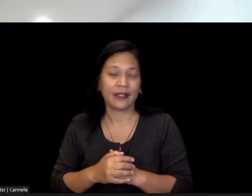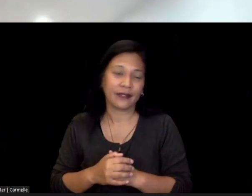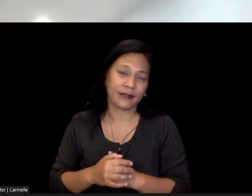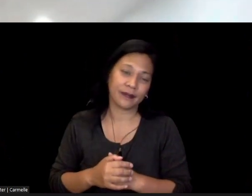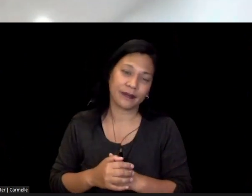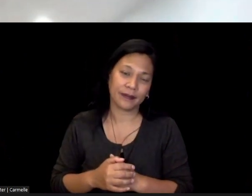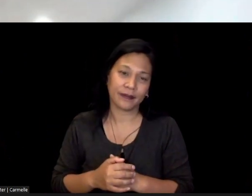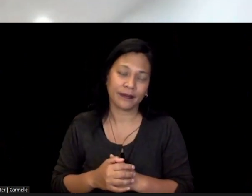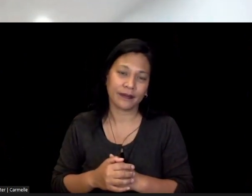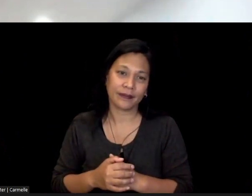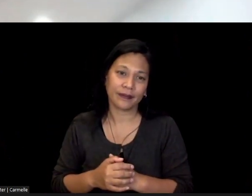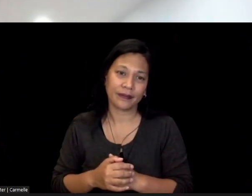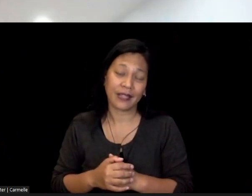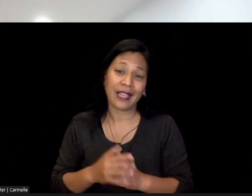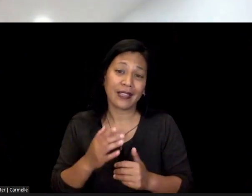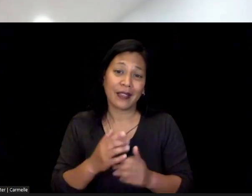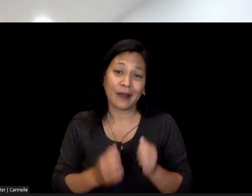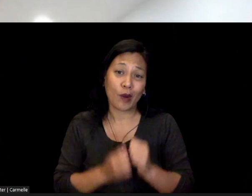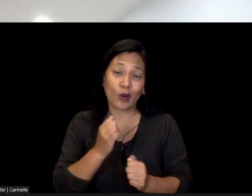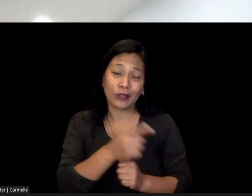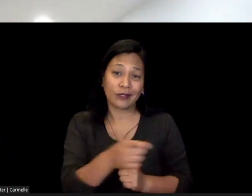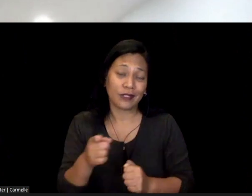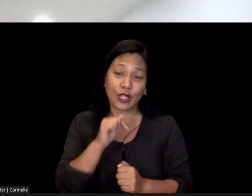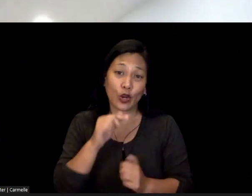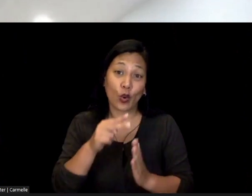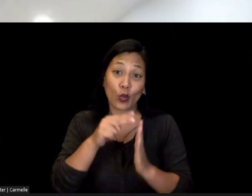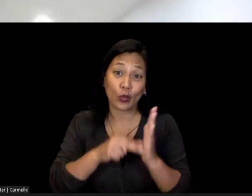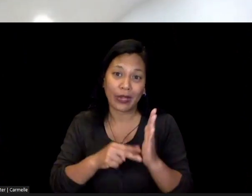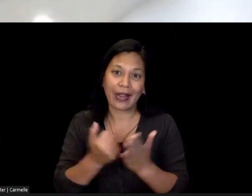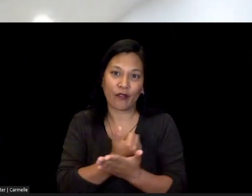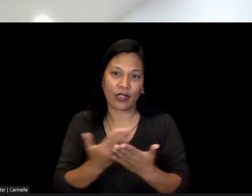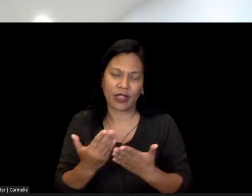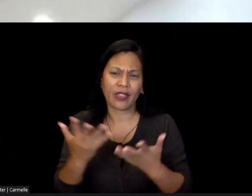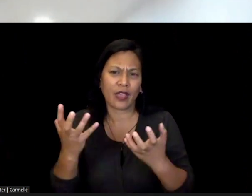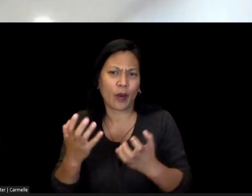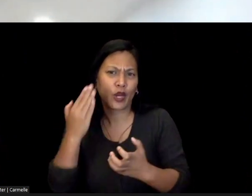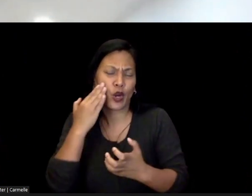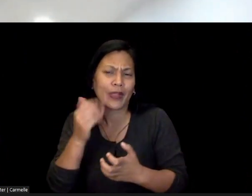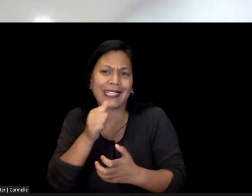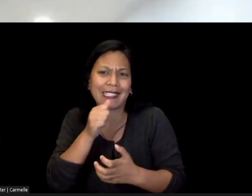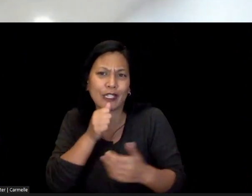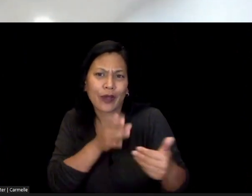They don't read everything through and I think they want this kind of secret path, or they want to know the real way to get funds.